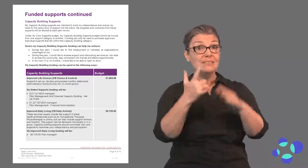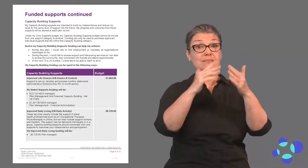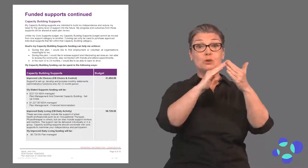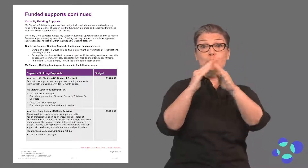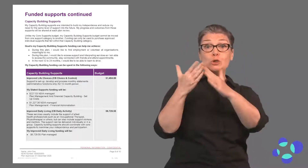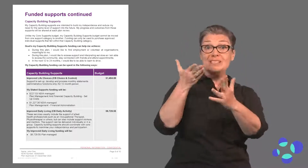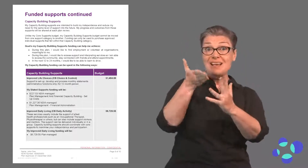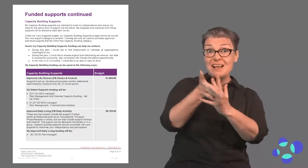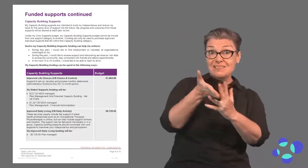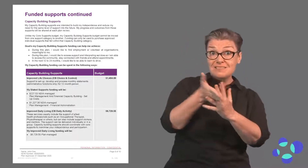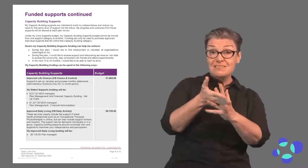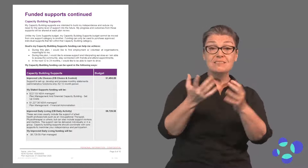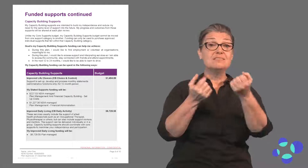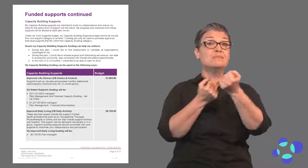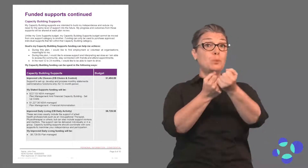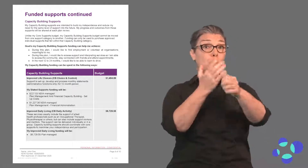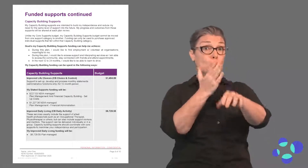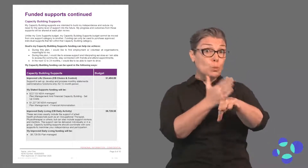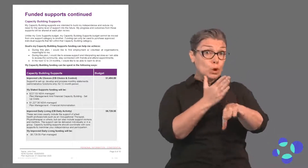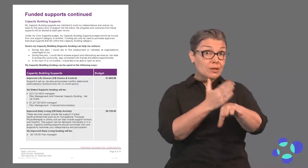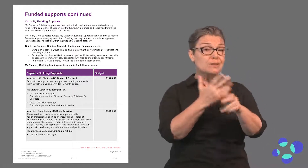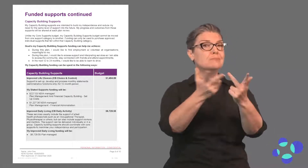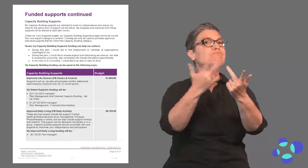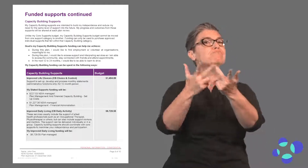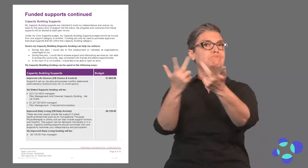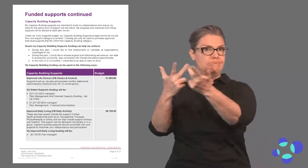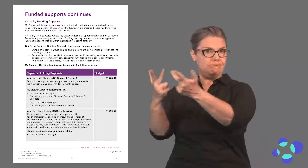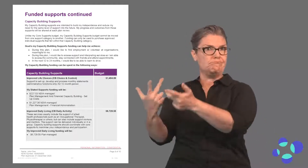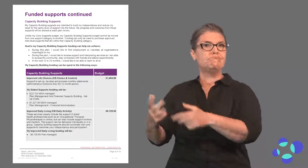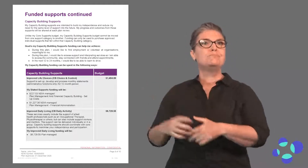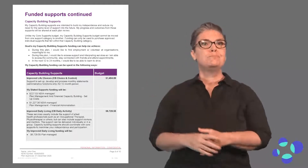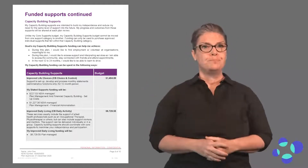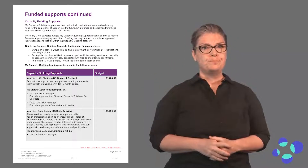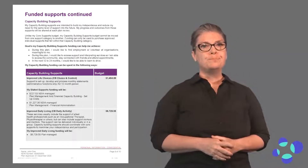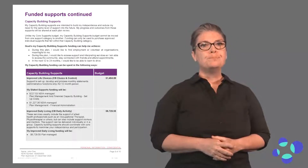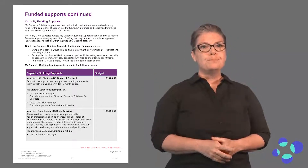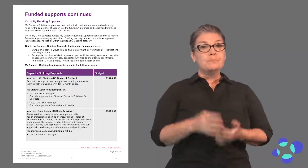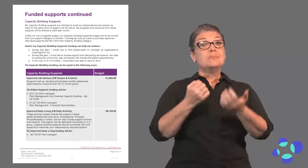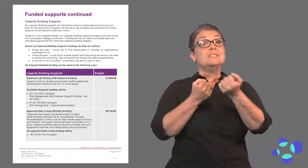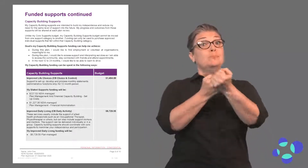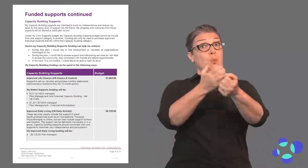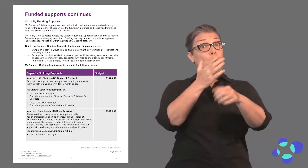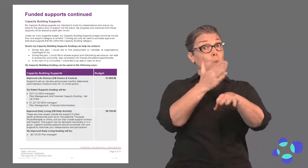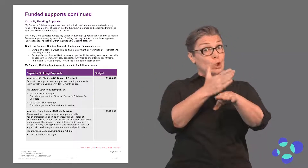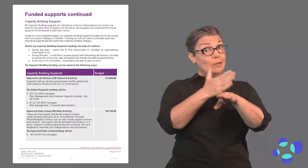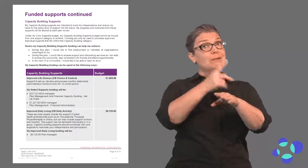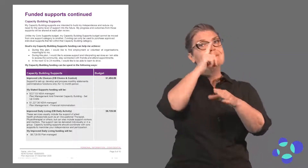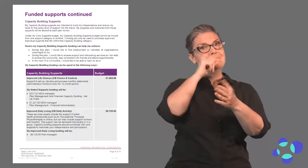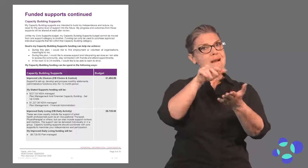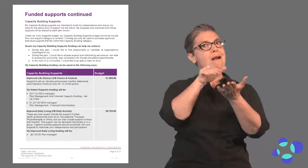Speech Therapist, Community Access, Support Workers and the like.